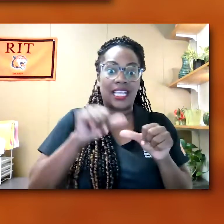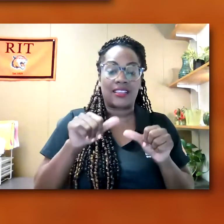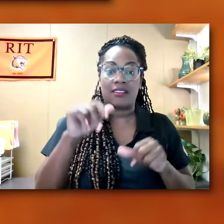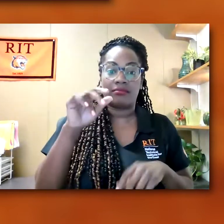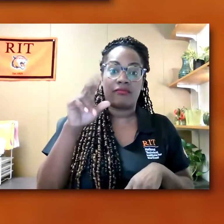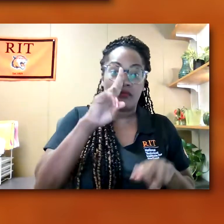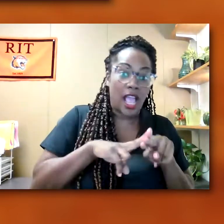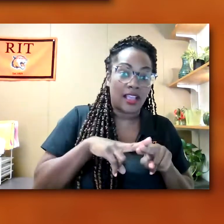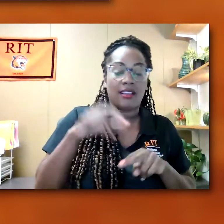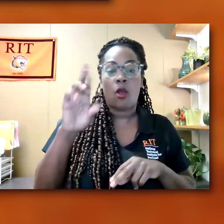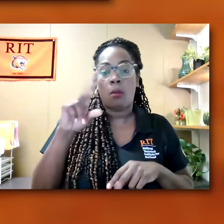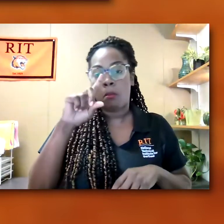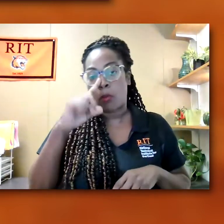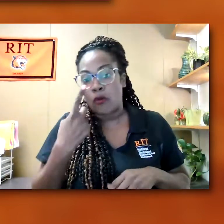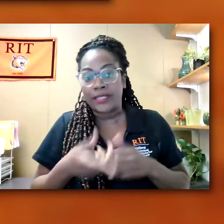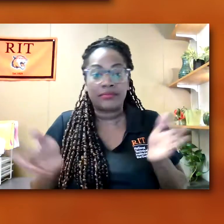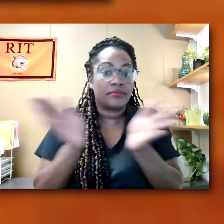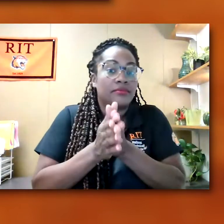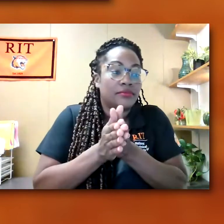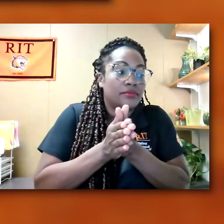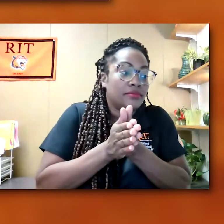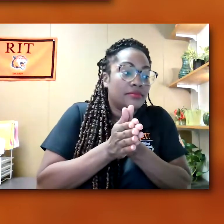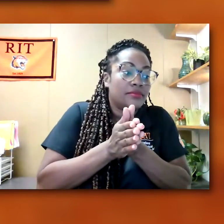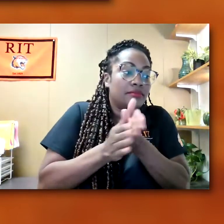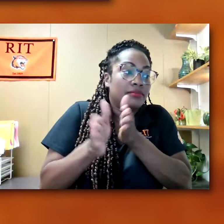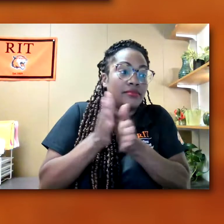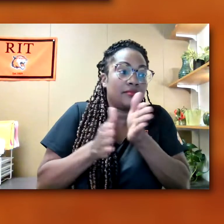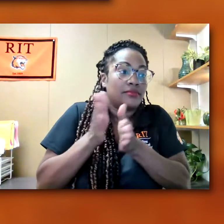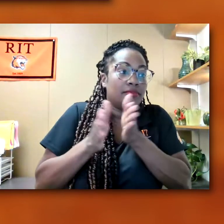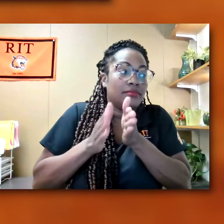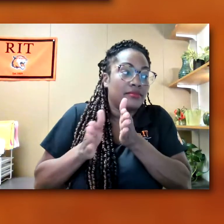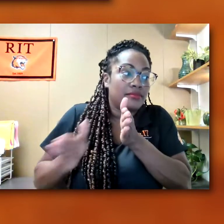So I want to know, what do you guys think? Do you think science is fun, boring, or what?